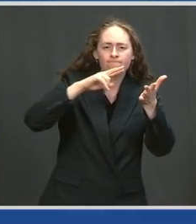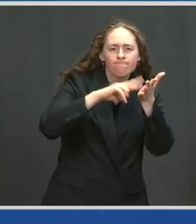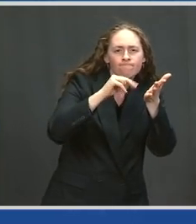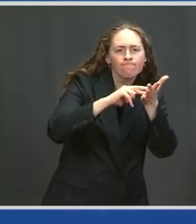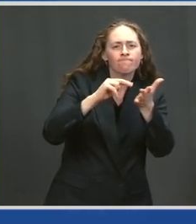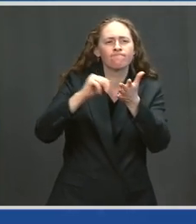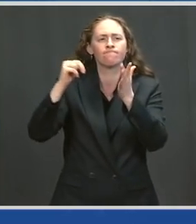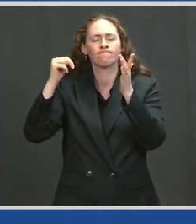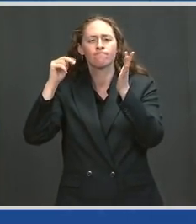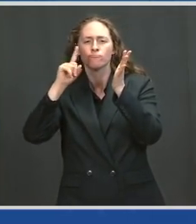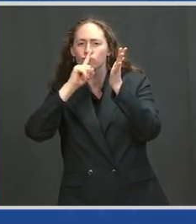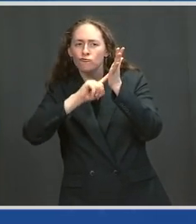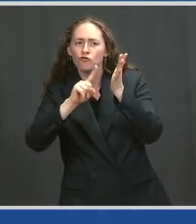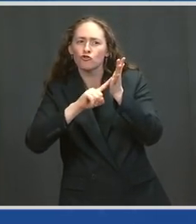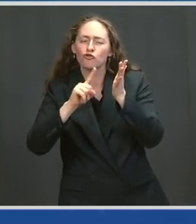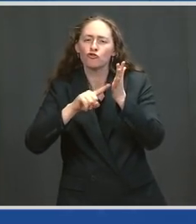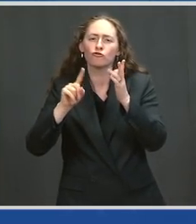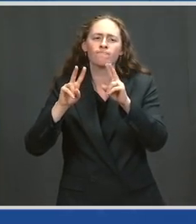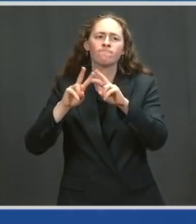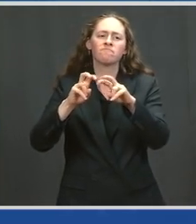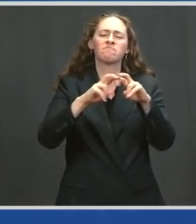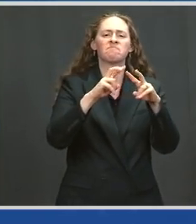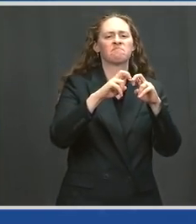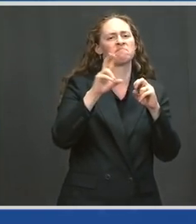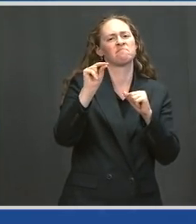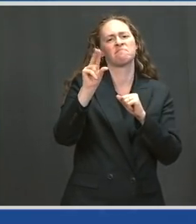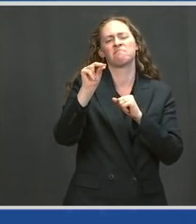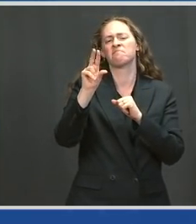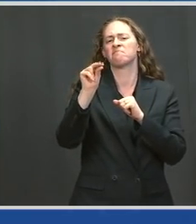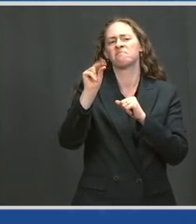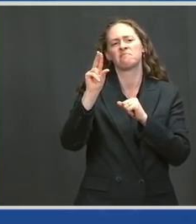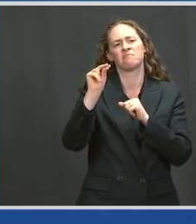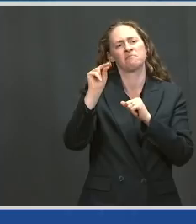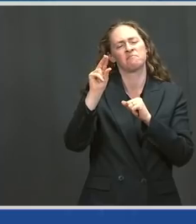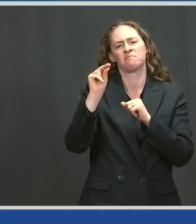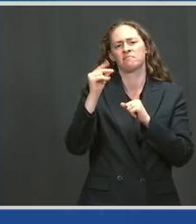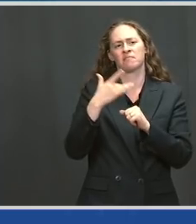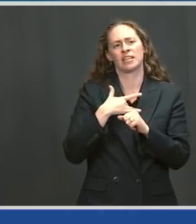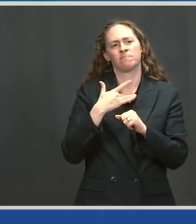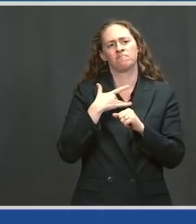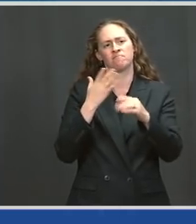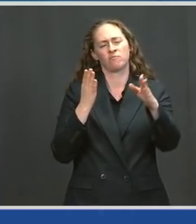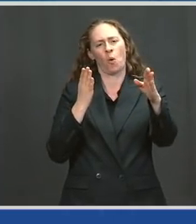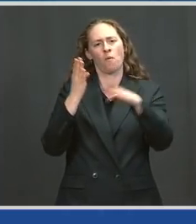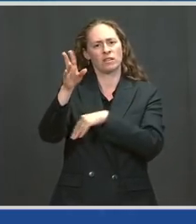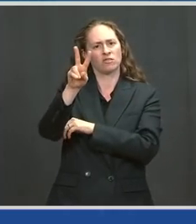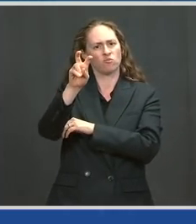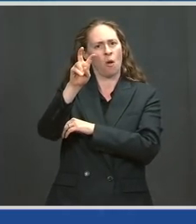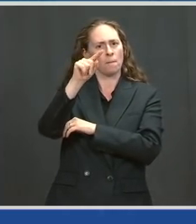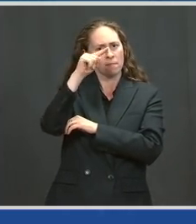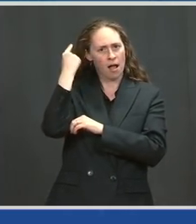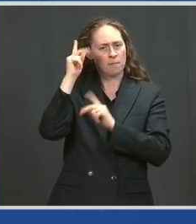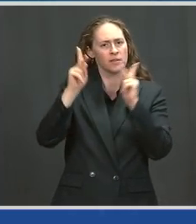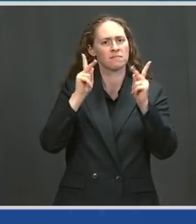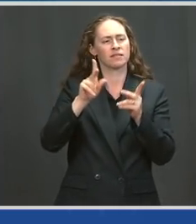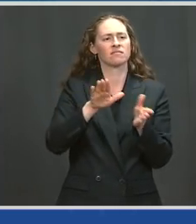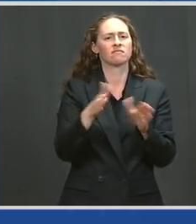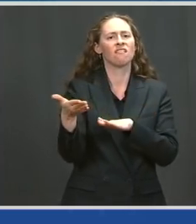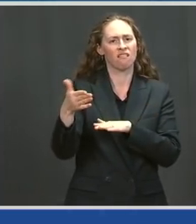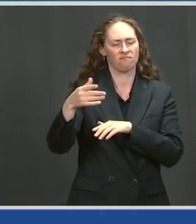the likely number is much more than the multiple of hundreds. Untold bodies dumped into mass graves,